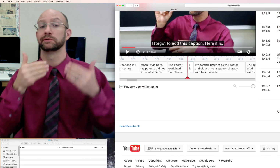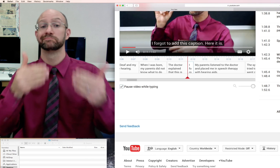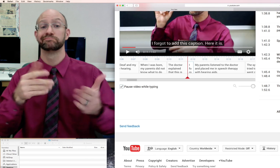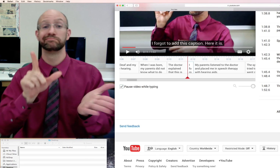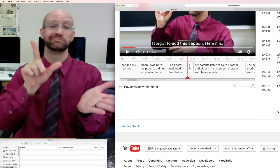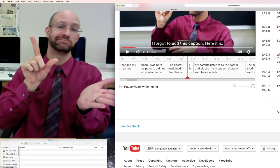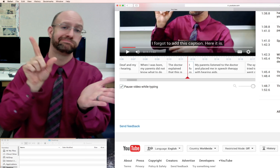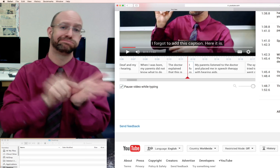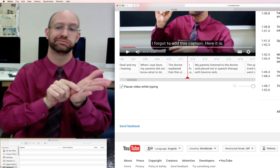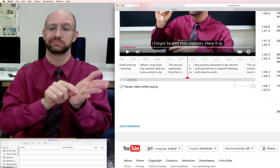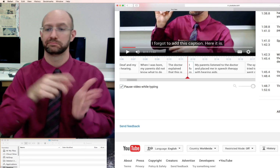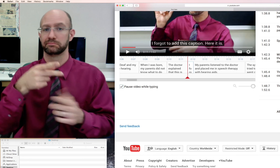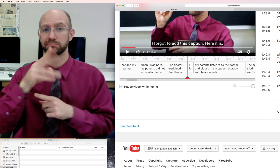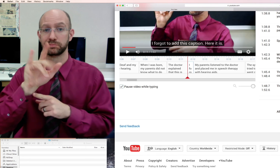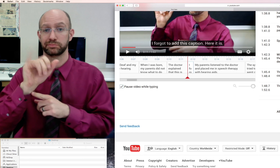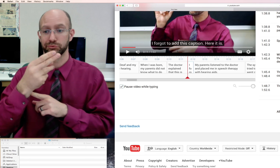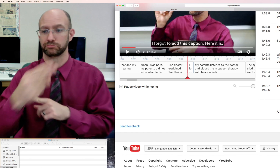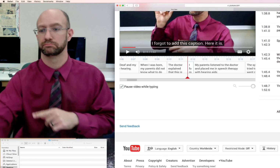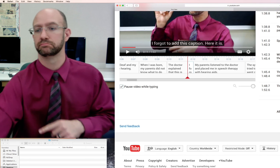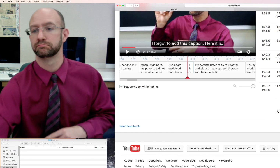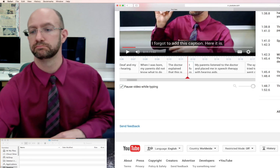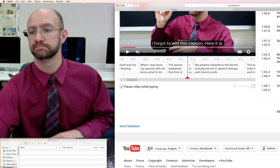Then you can go ahead and publish.